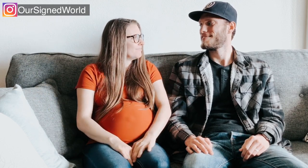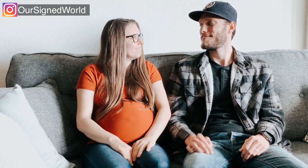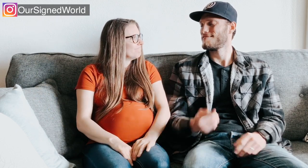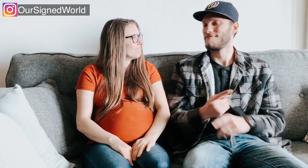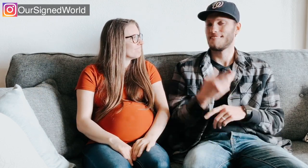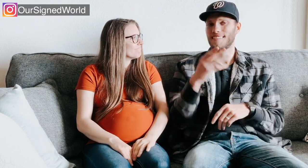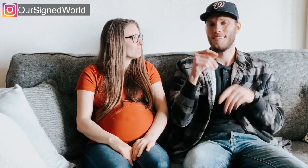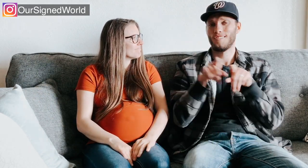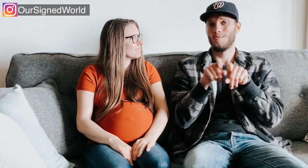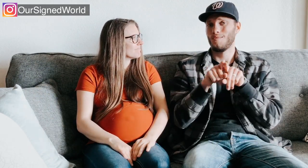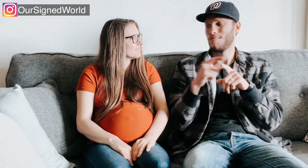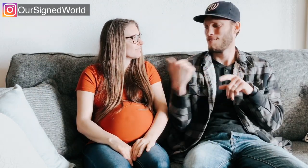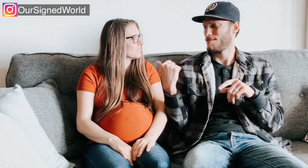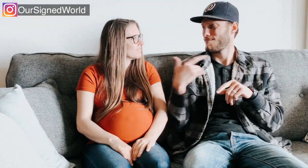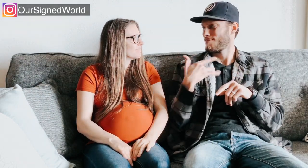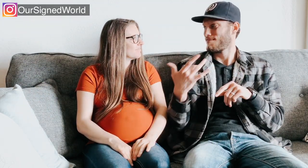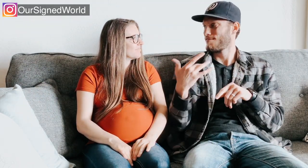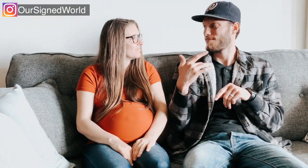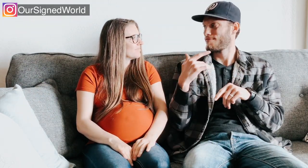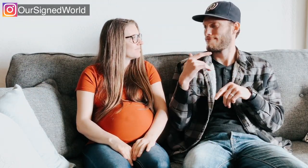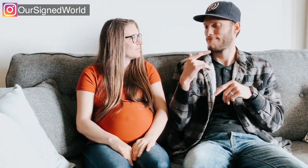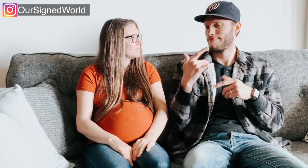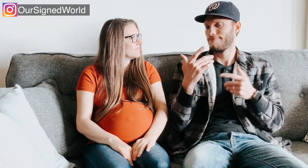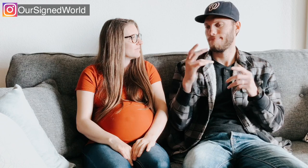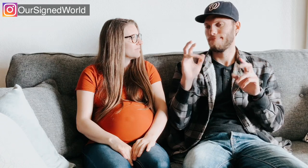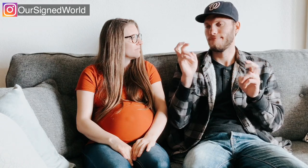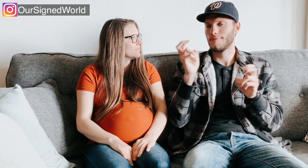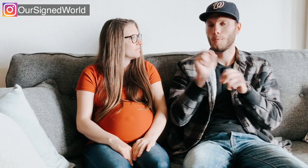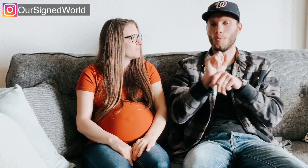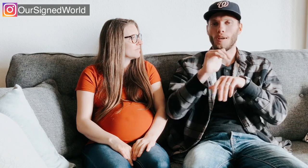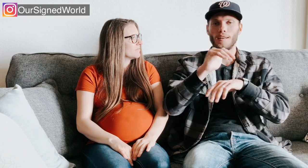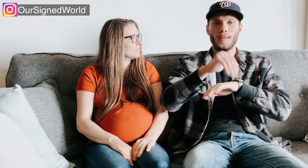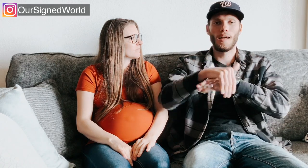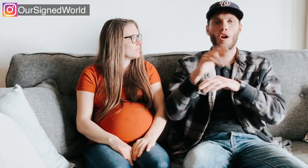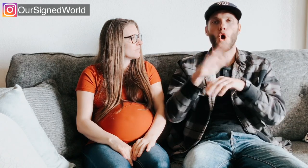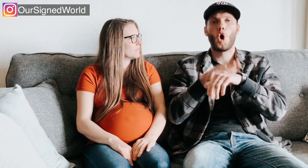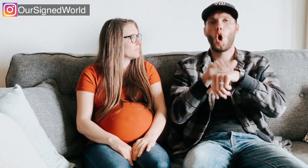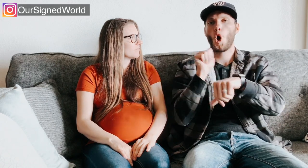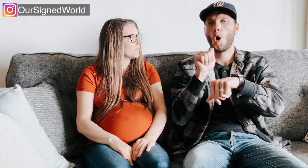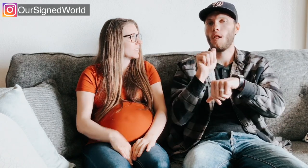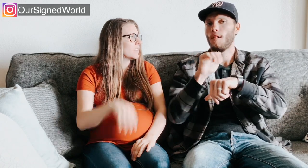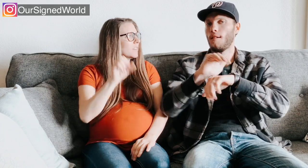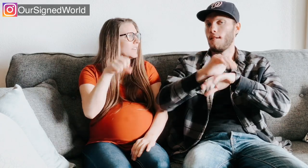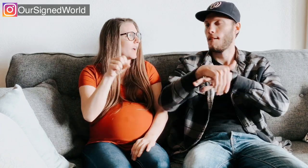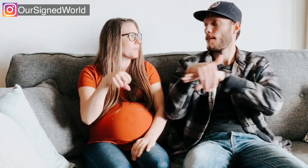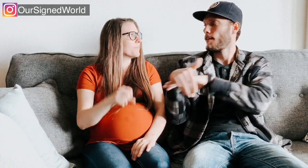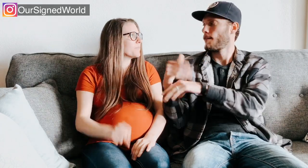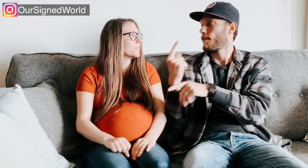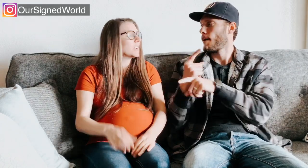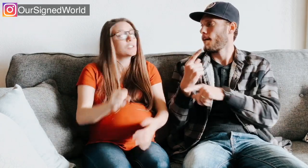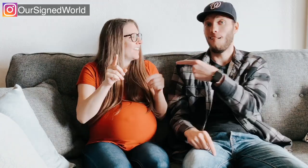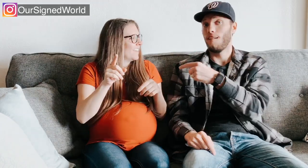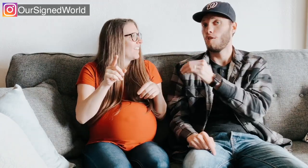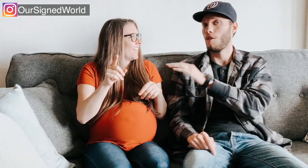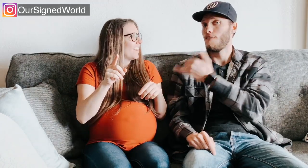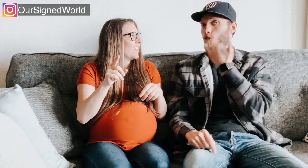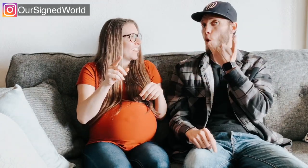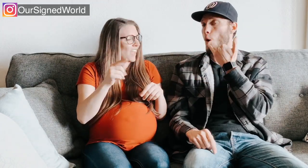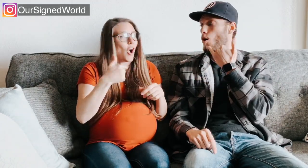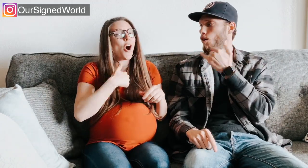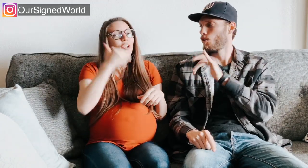Also, you work overnight, on call, and you'll get notifications still, on your phone.